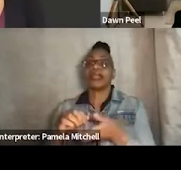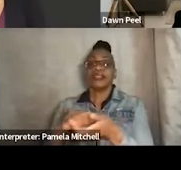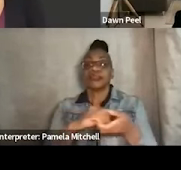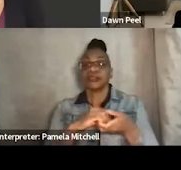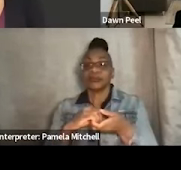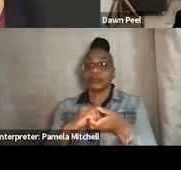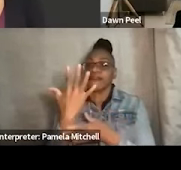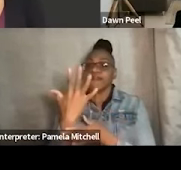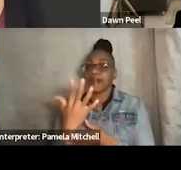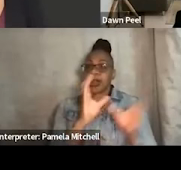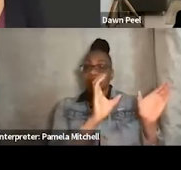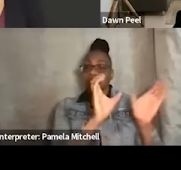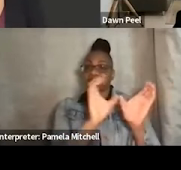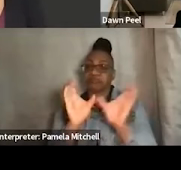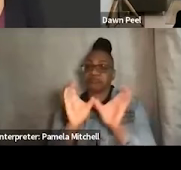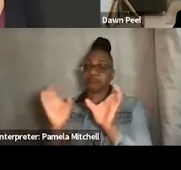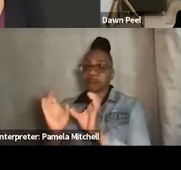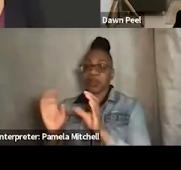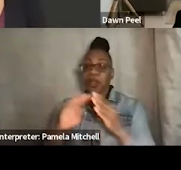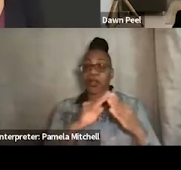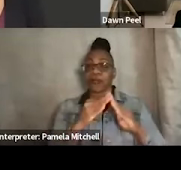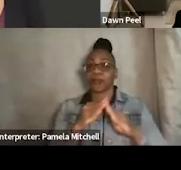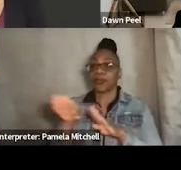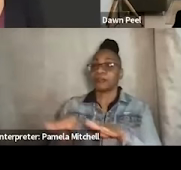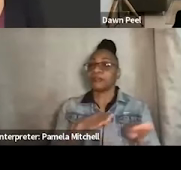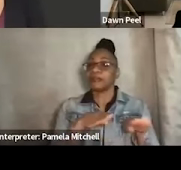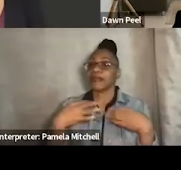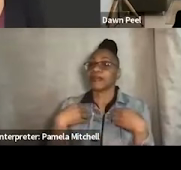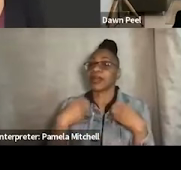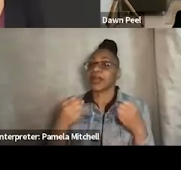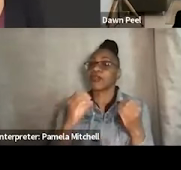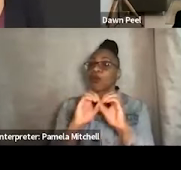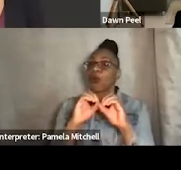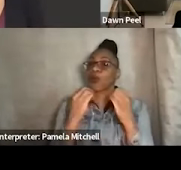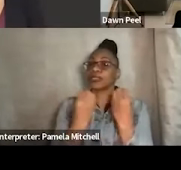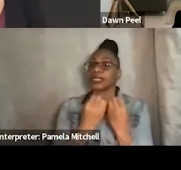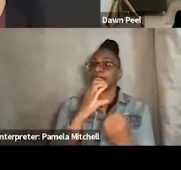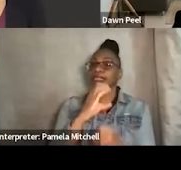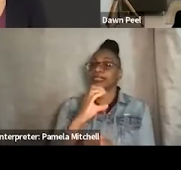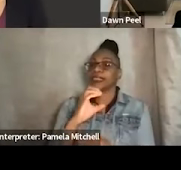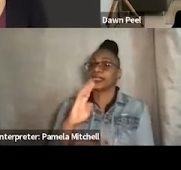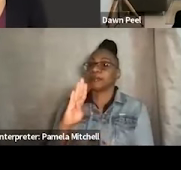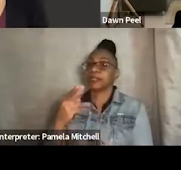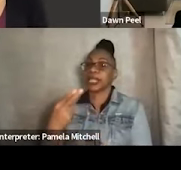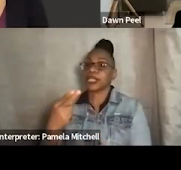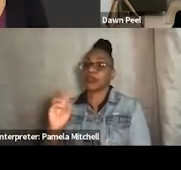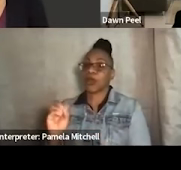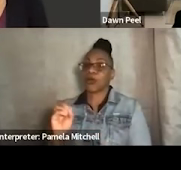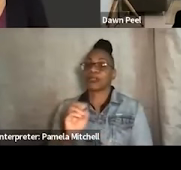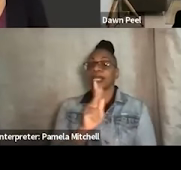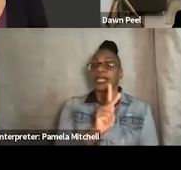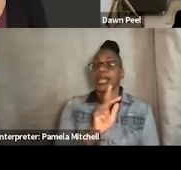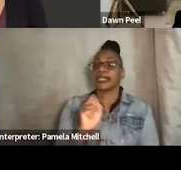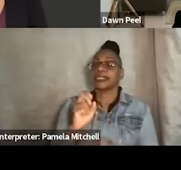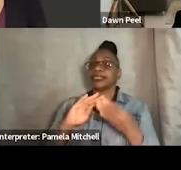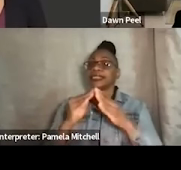Certified Community Behavioral Health Organizations, that's CCBHOs, in the Kansas City metropolitan region.